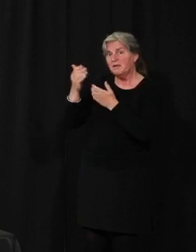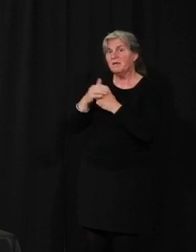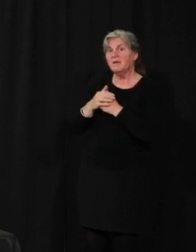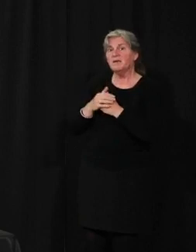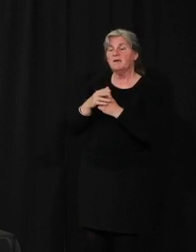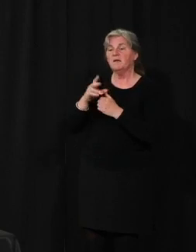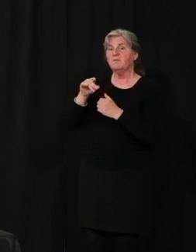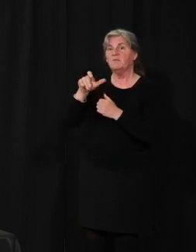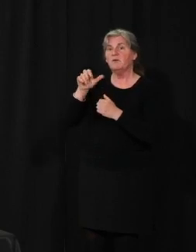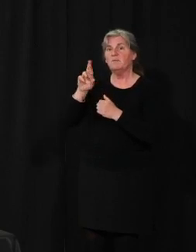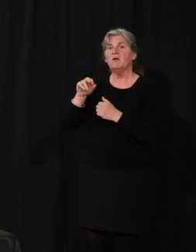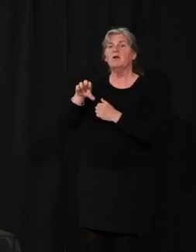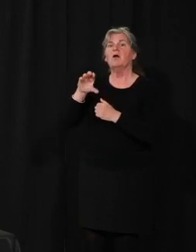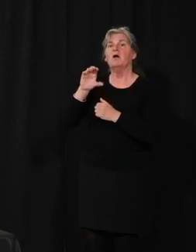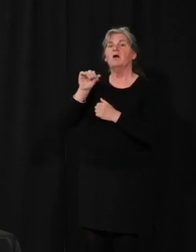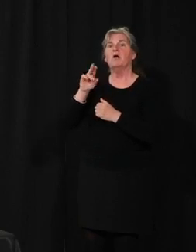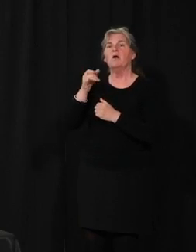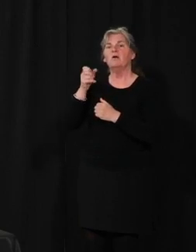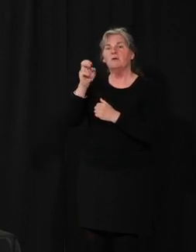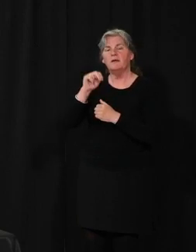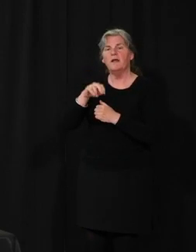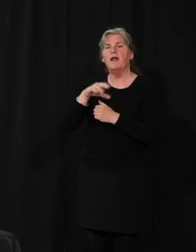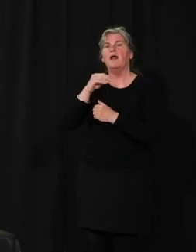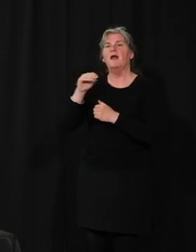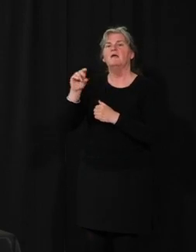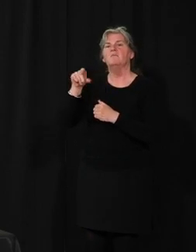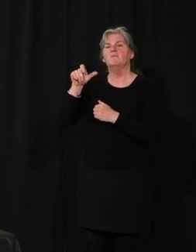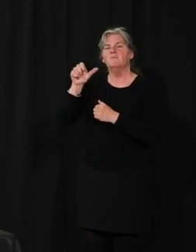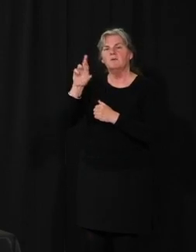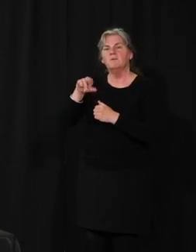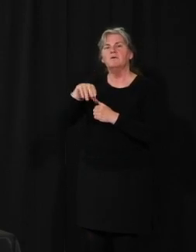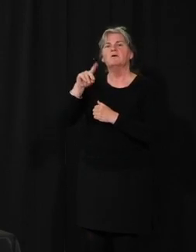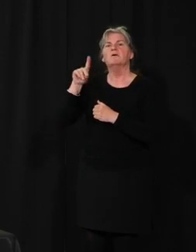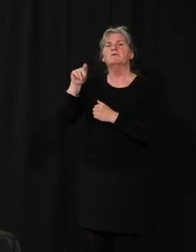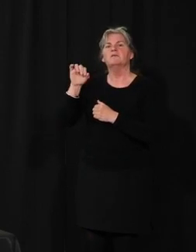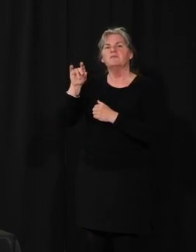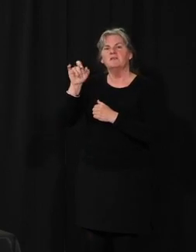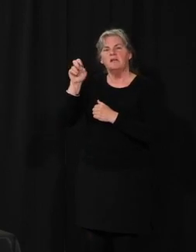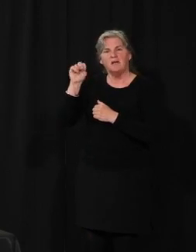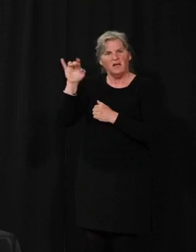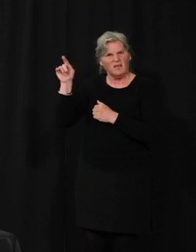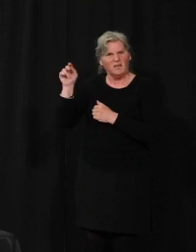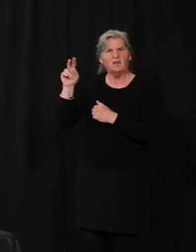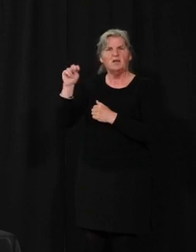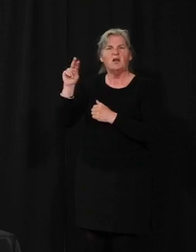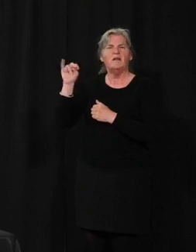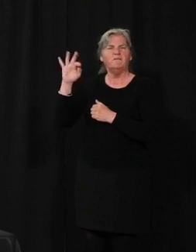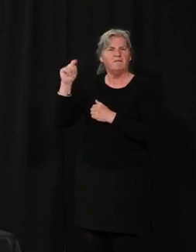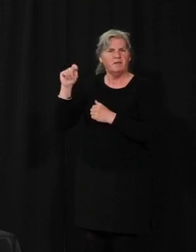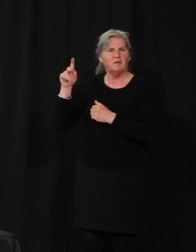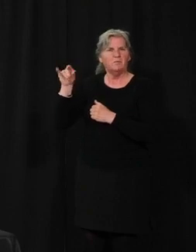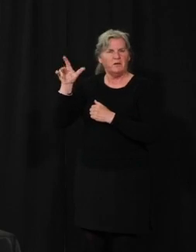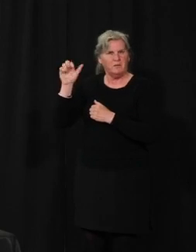Of course both premiers are on e national conversations as well every week. We also have biweekly